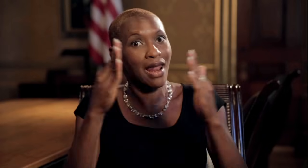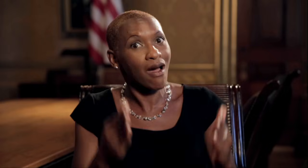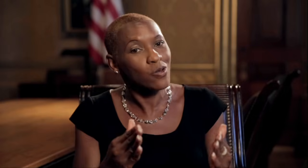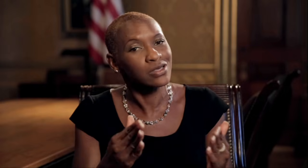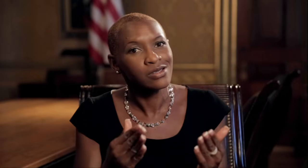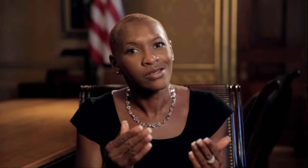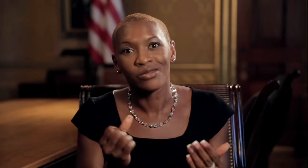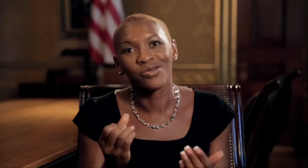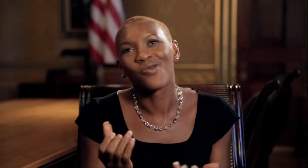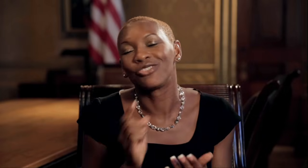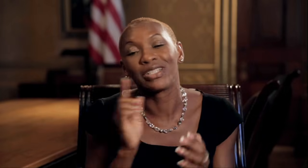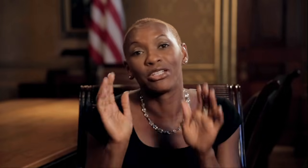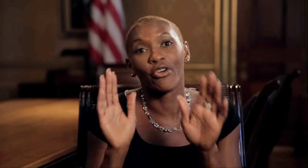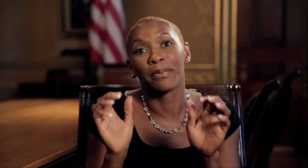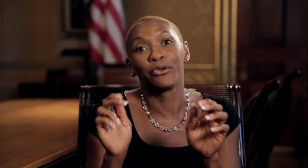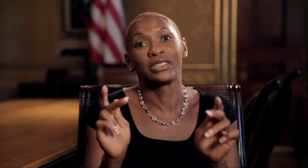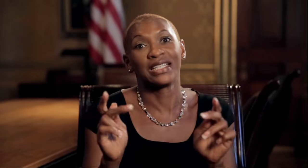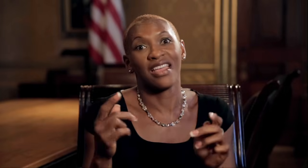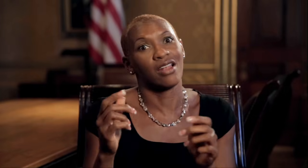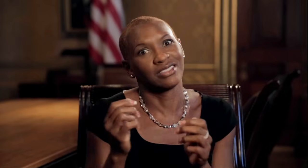here at the White House. It's been a tremendous opportunity.